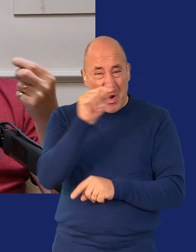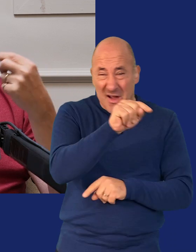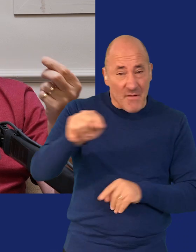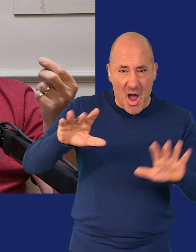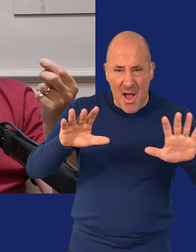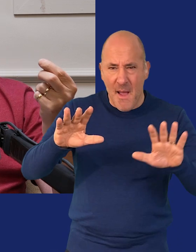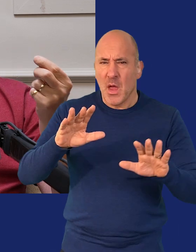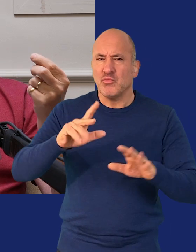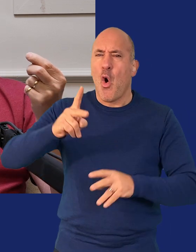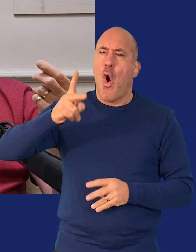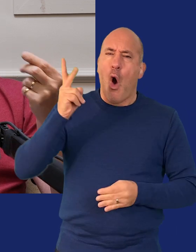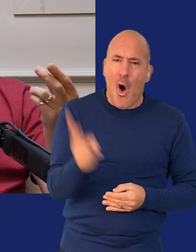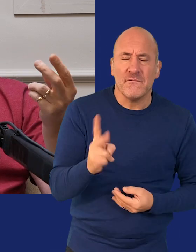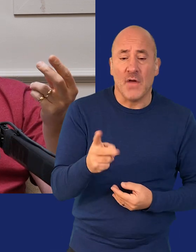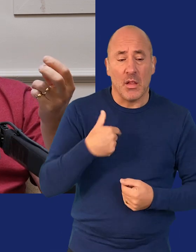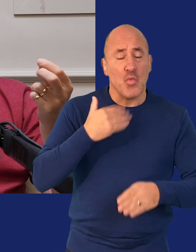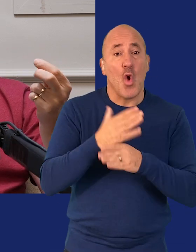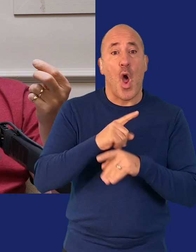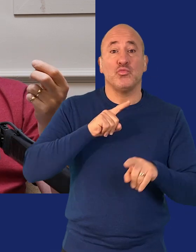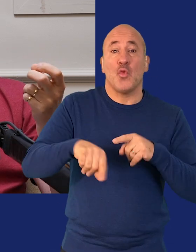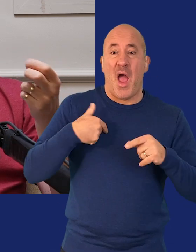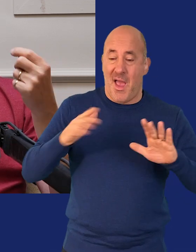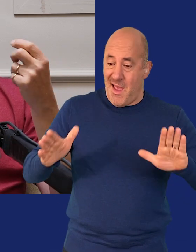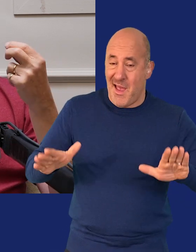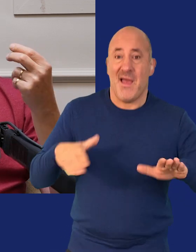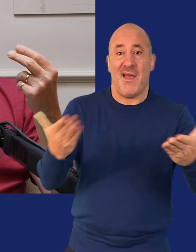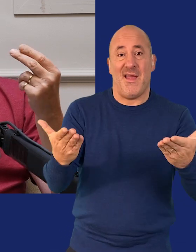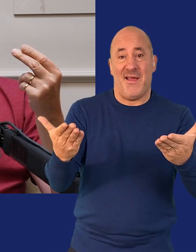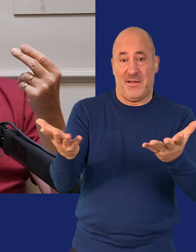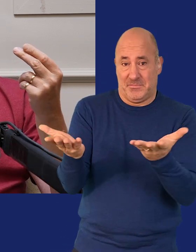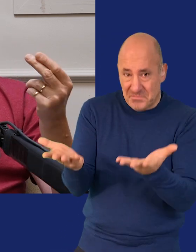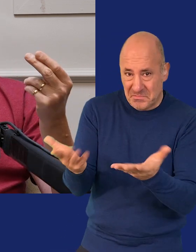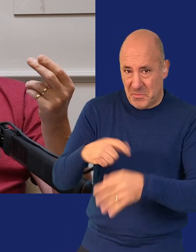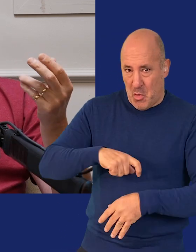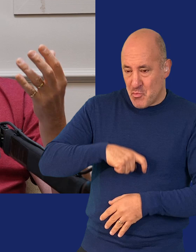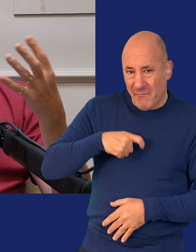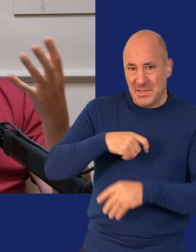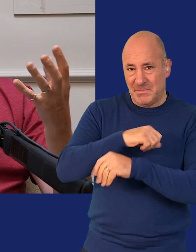whatever area of equality you're talking about, it's, um, what we're doing, often